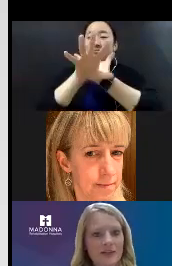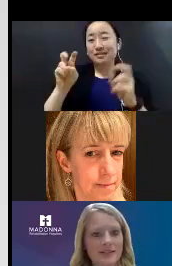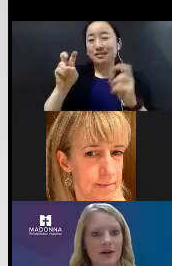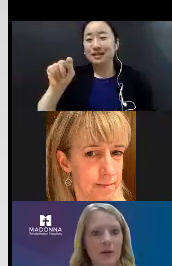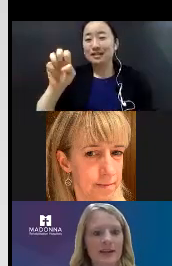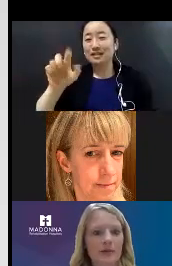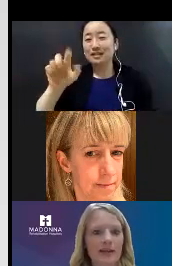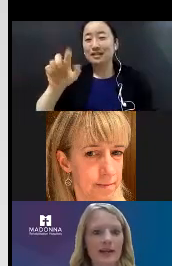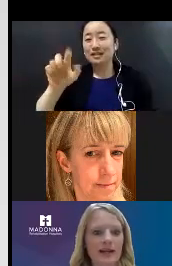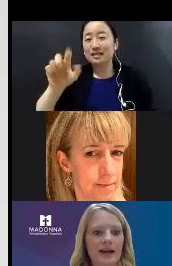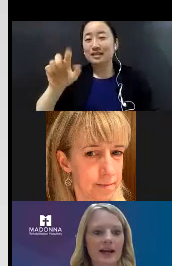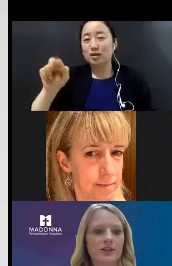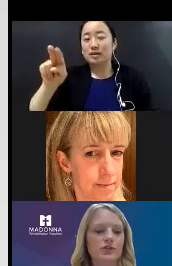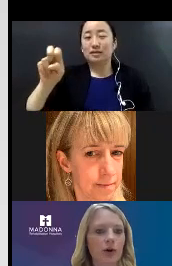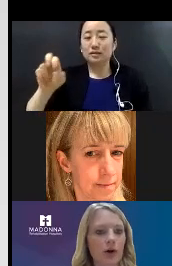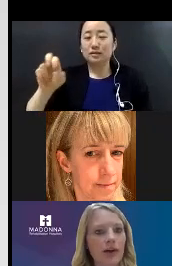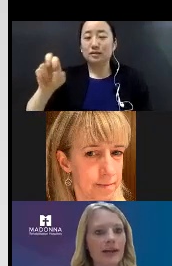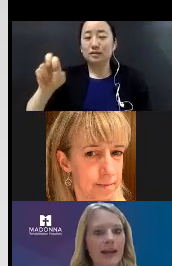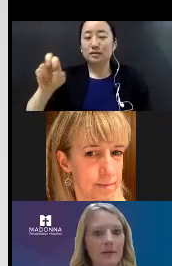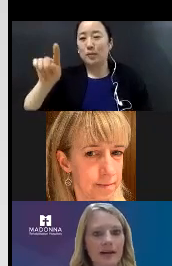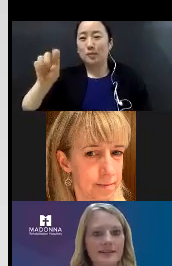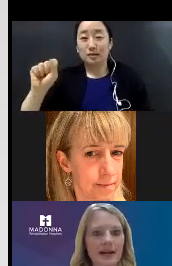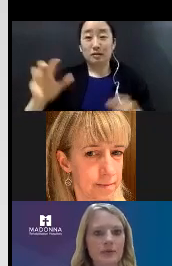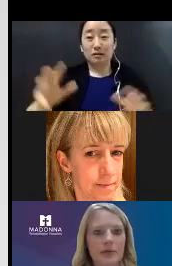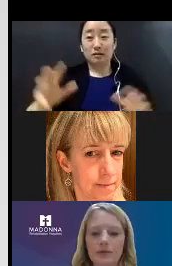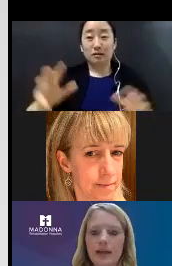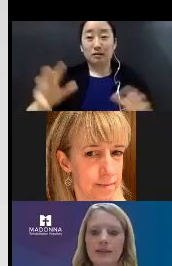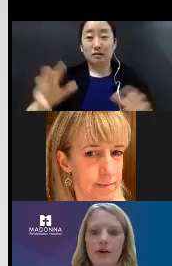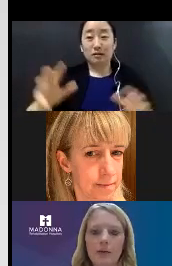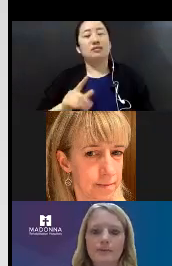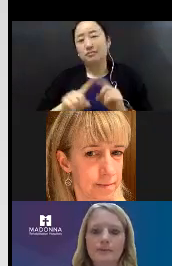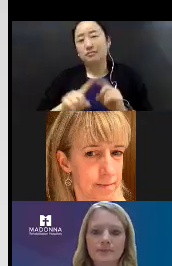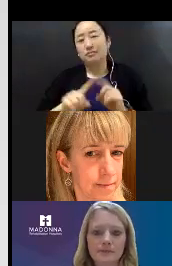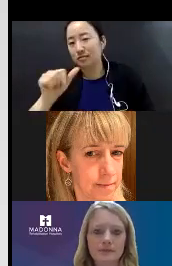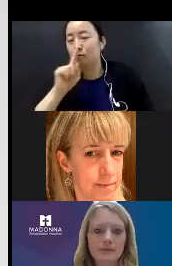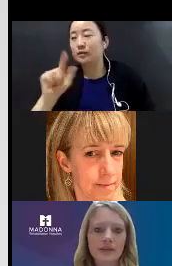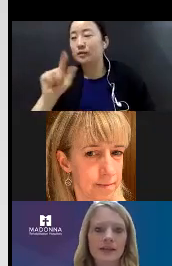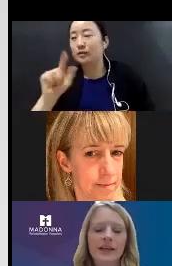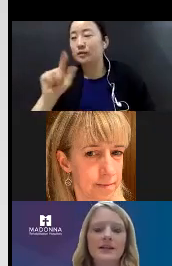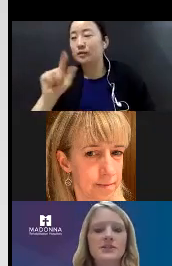IT IS A WAY TO CONTROL A CAMERA SET UP REMOTELY IN THE HOME.